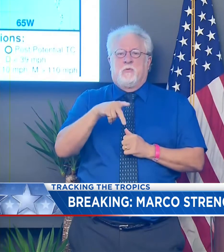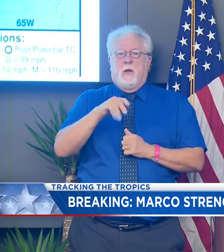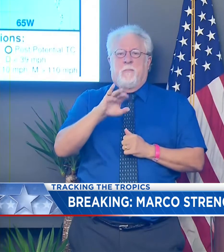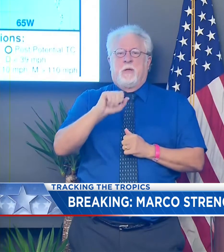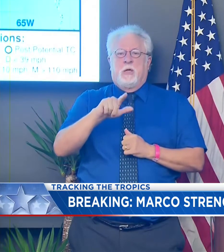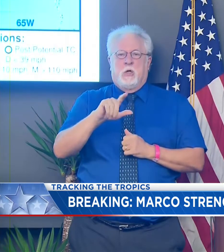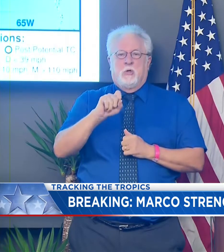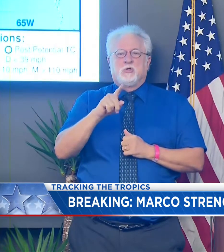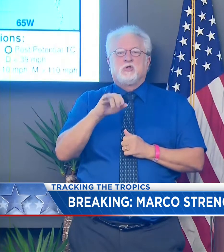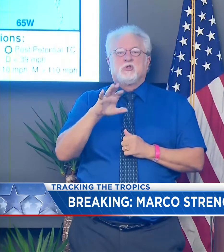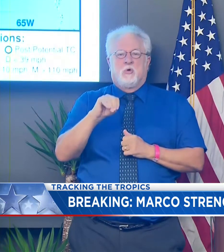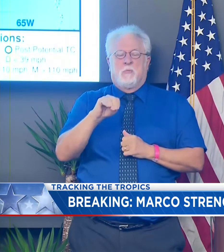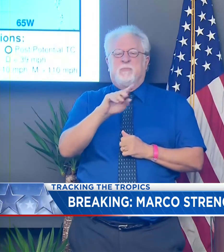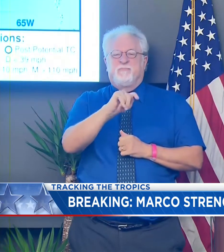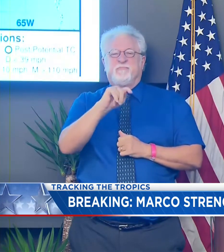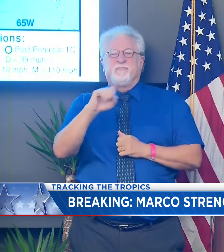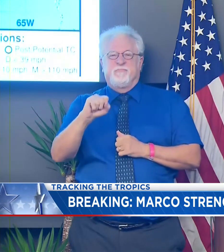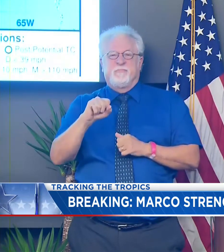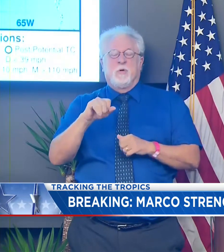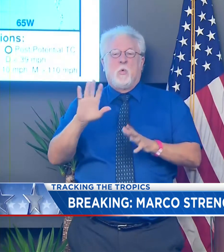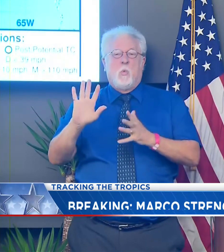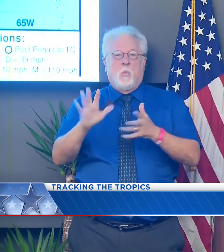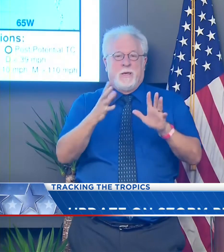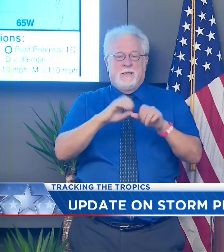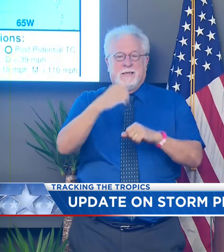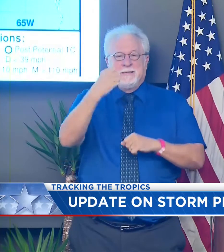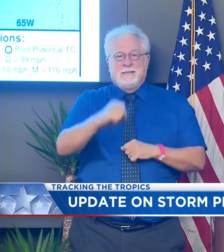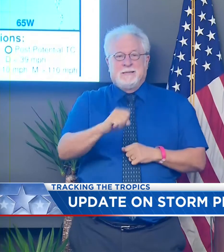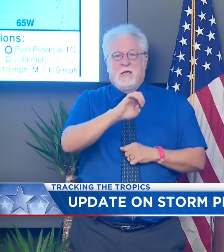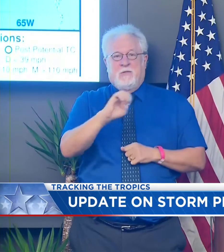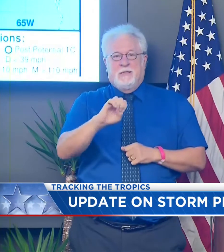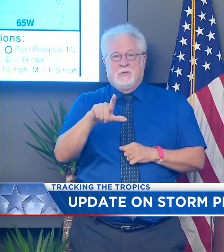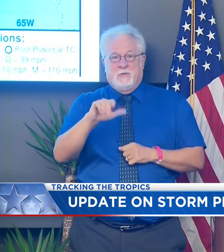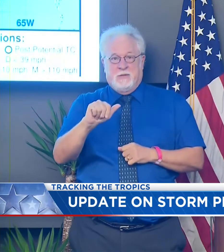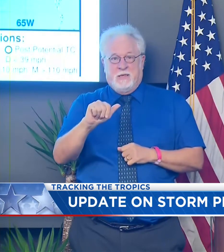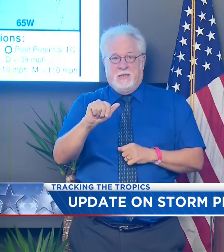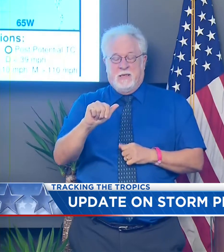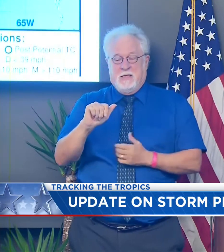UPON MAKING LANDFALL IN LOUISIANA. IMPACTS WILL BEGIN REALLY